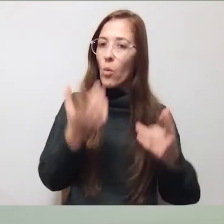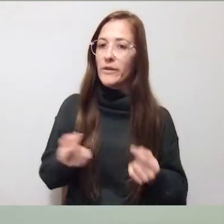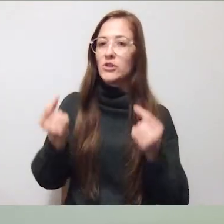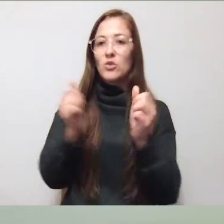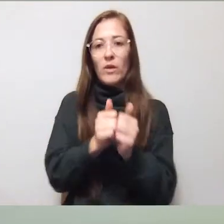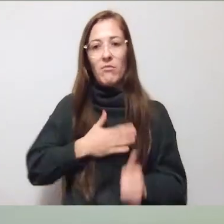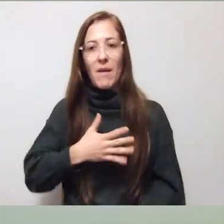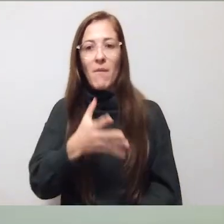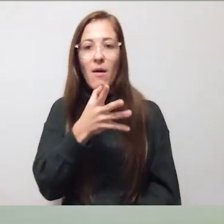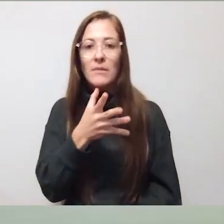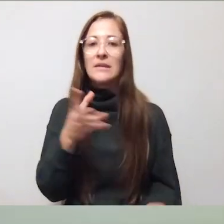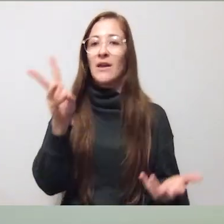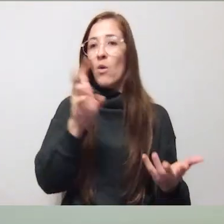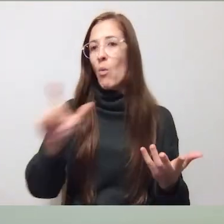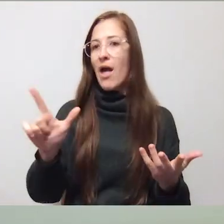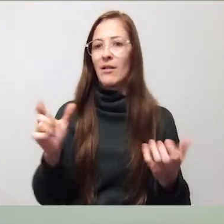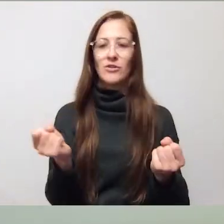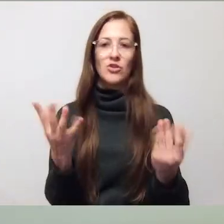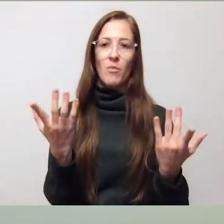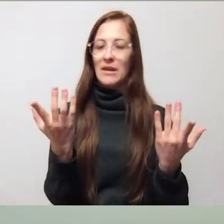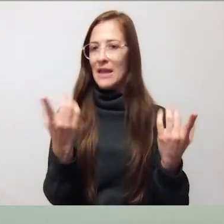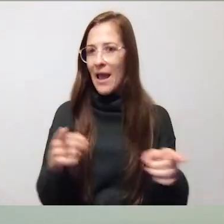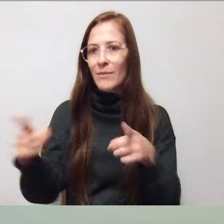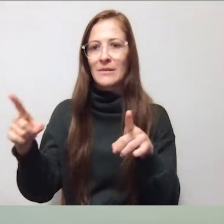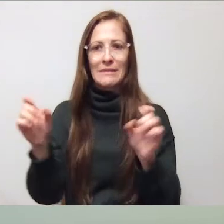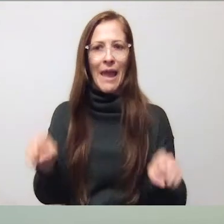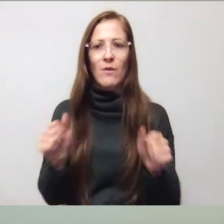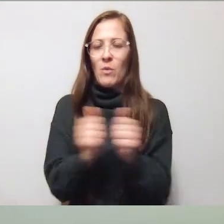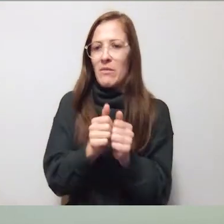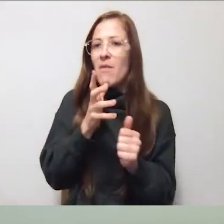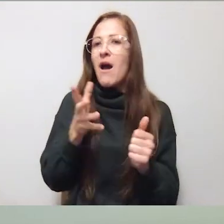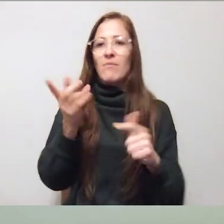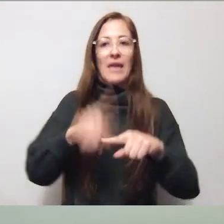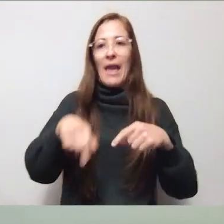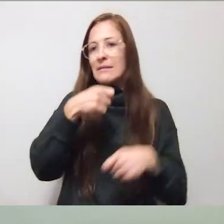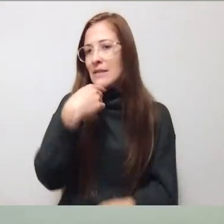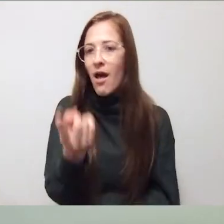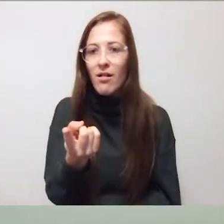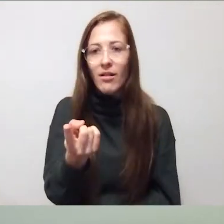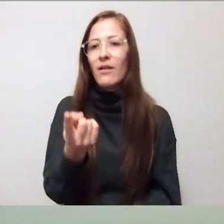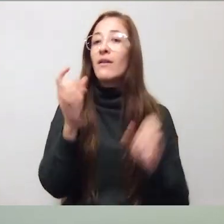Well, so many things could happen with mom. We can't tell you what's gonna happen. We can tell you what your options are in the community